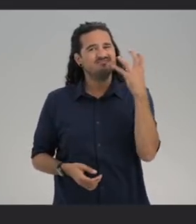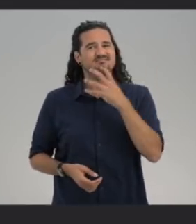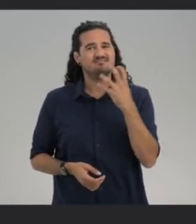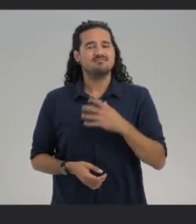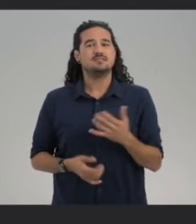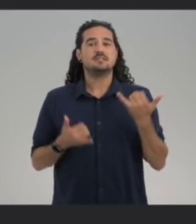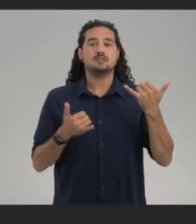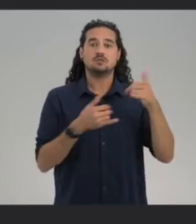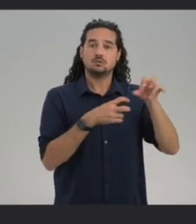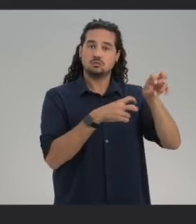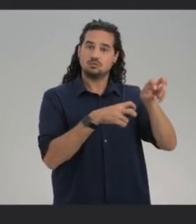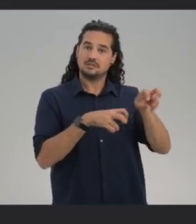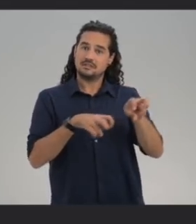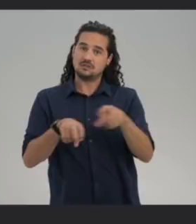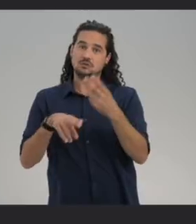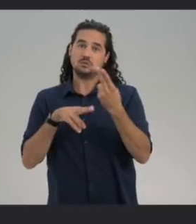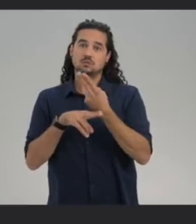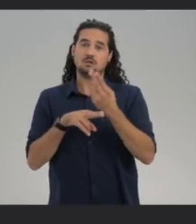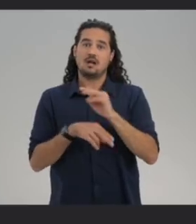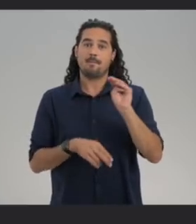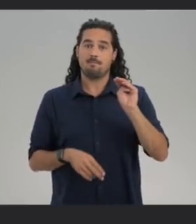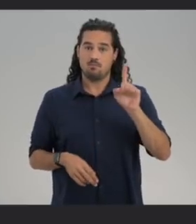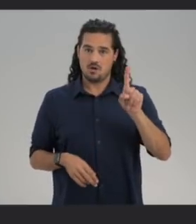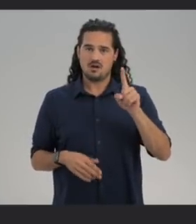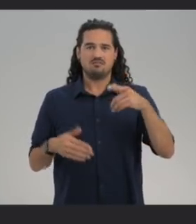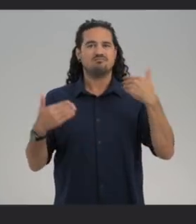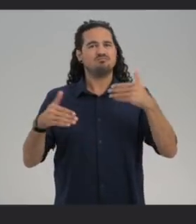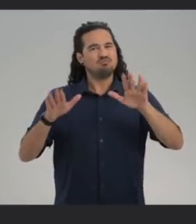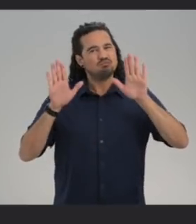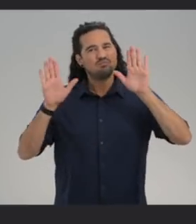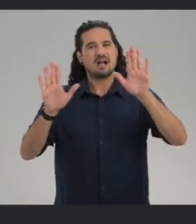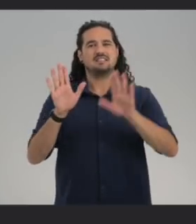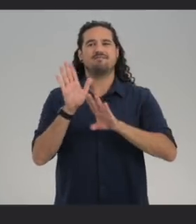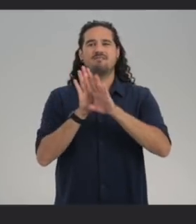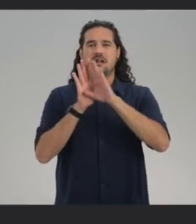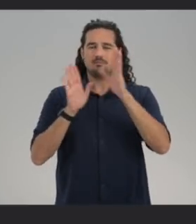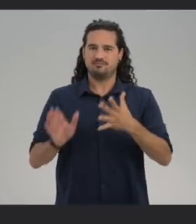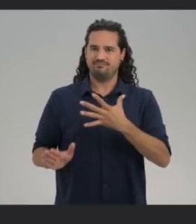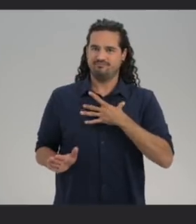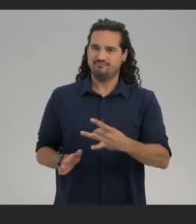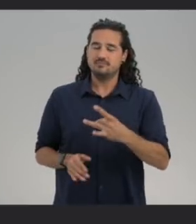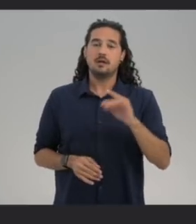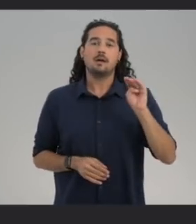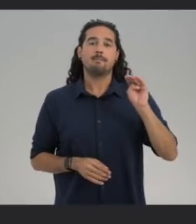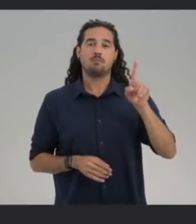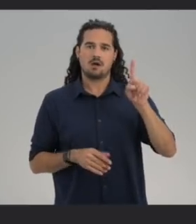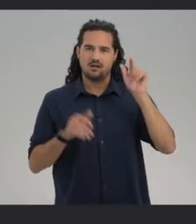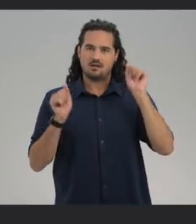The transition to M1 is also great for developers. M1 scales up the architecture